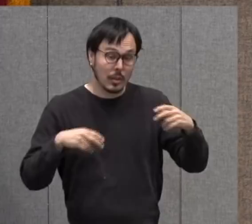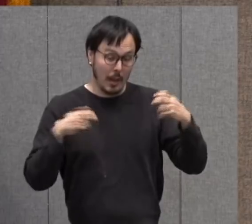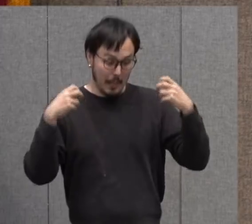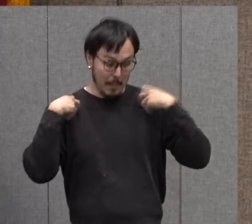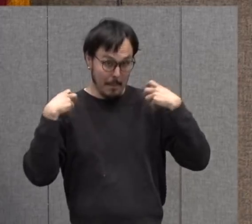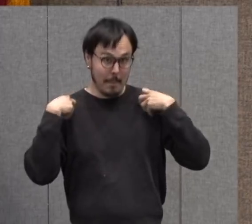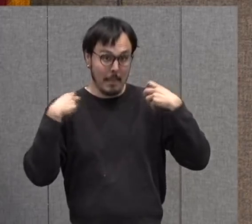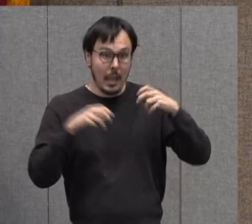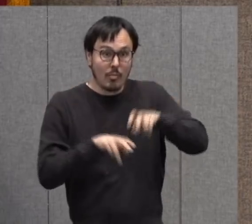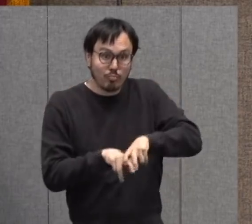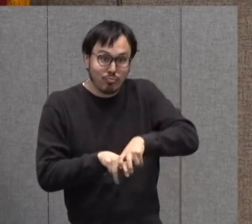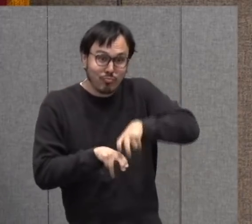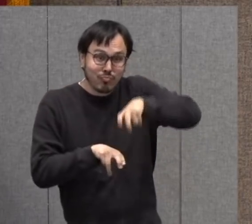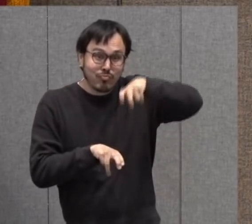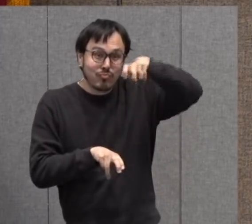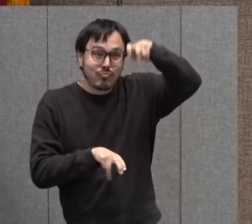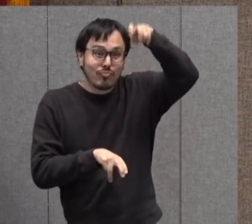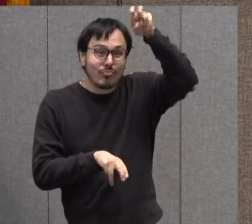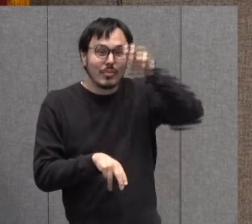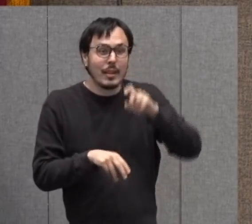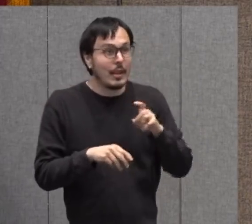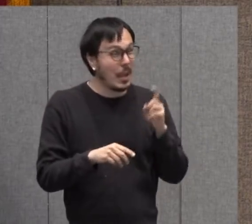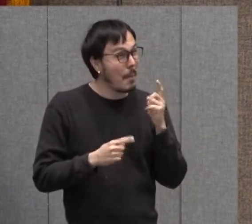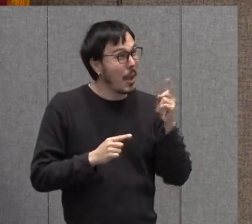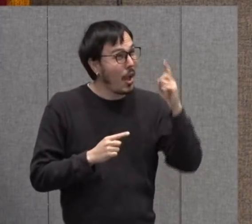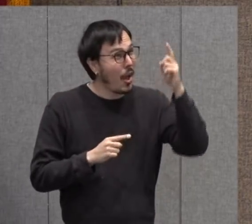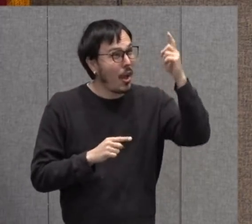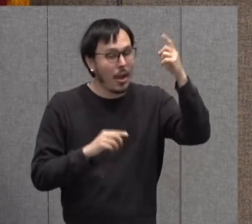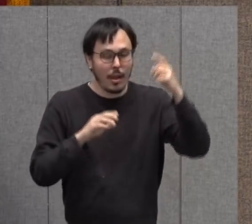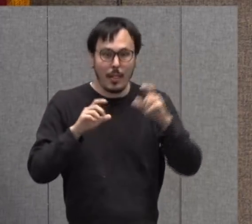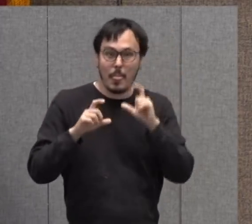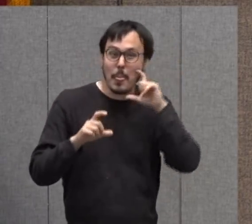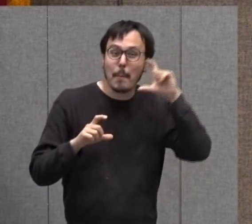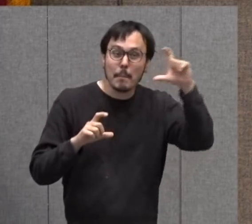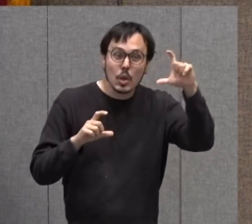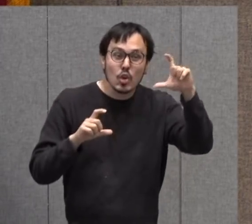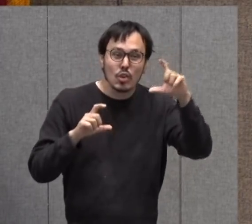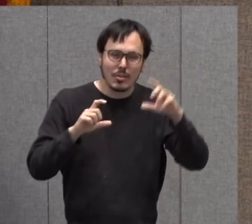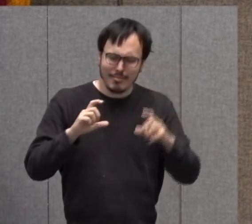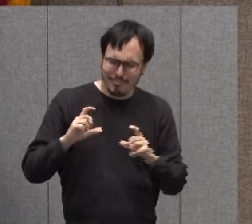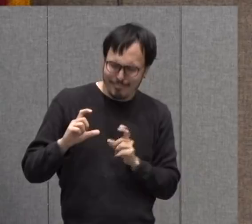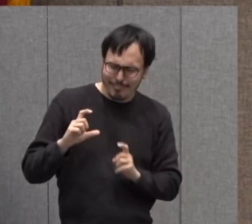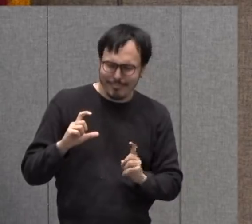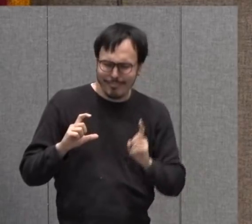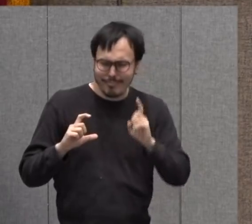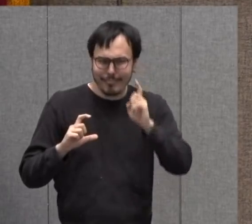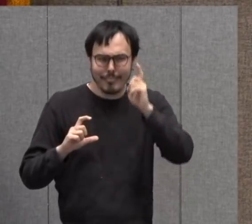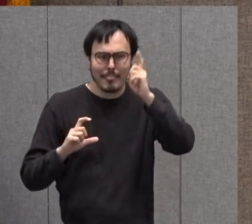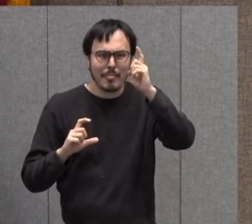they would stand up past the moon. If you sat down to count from one to one billion,